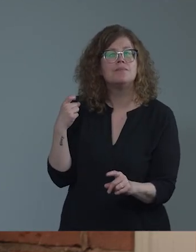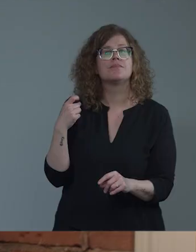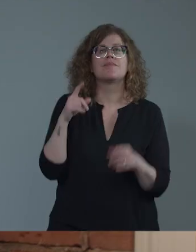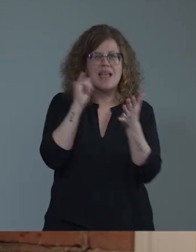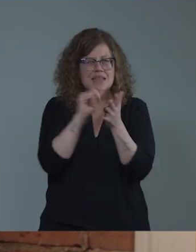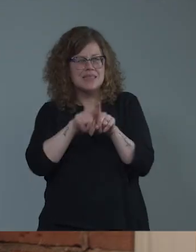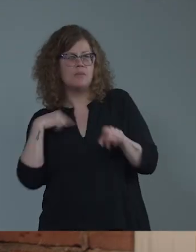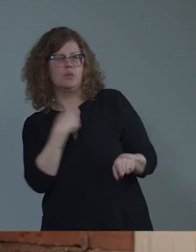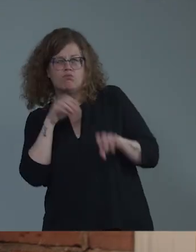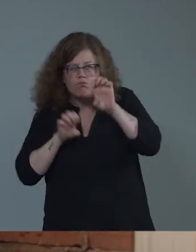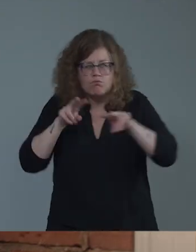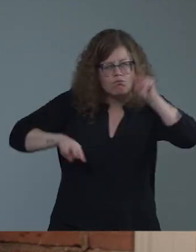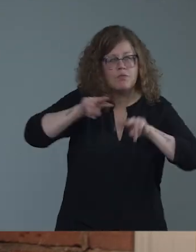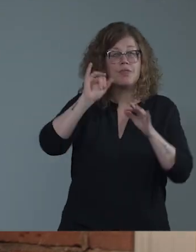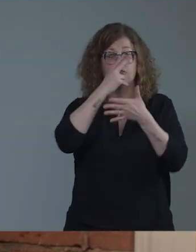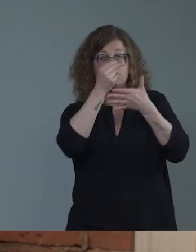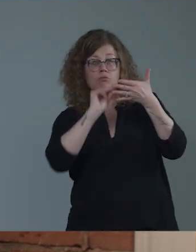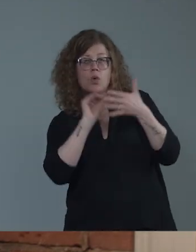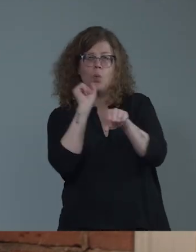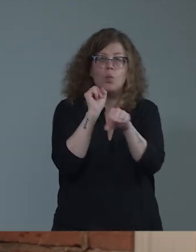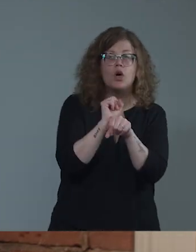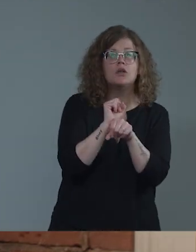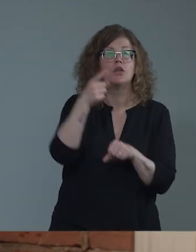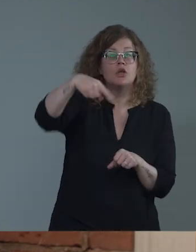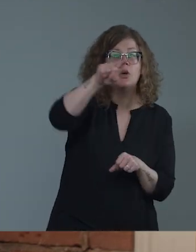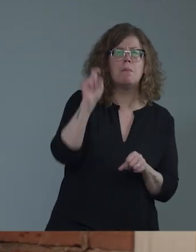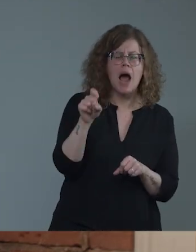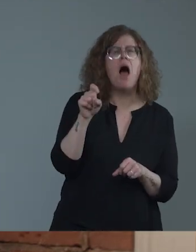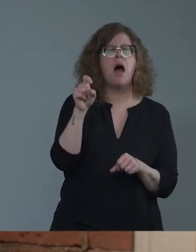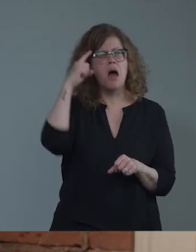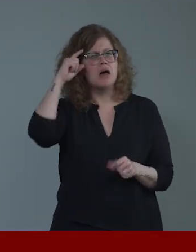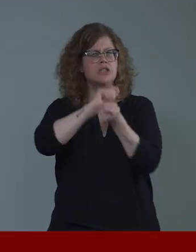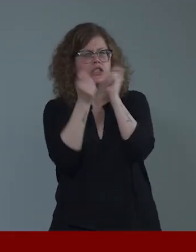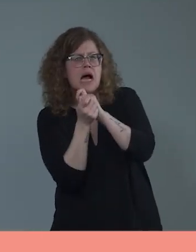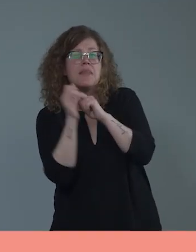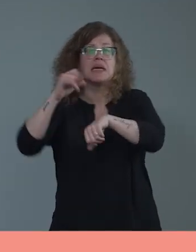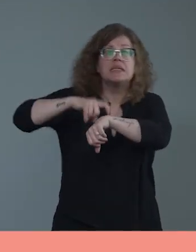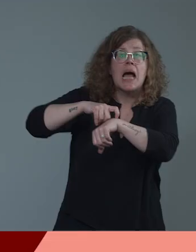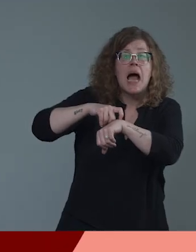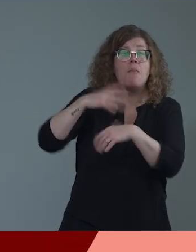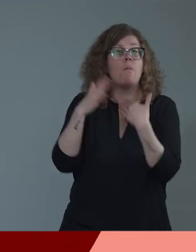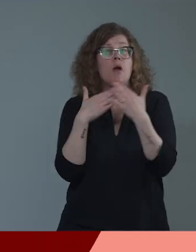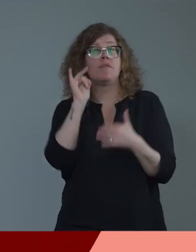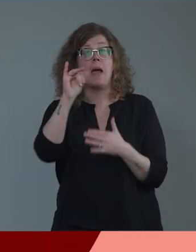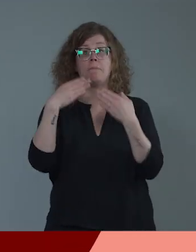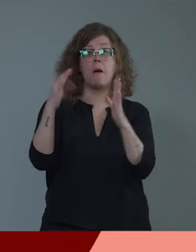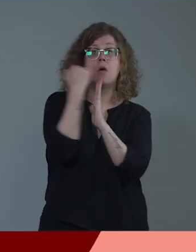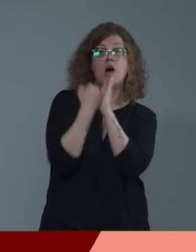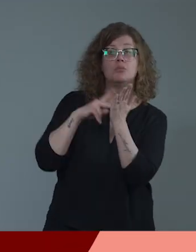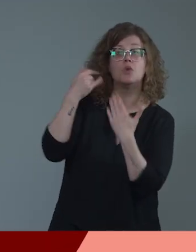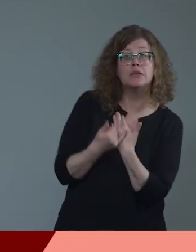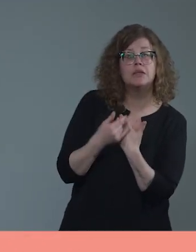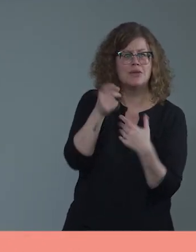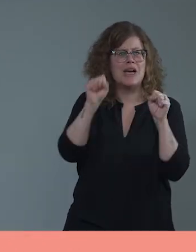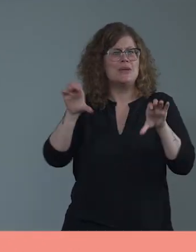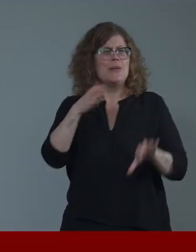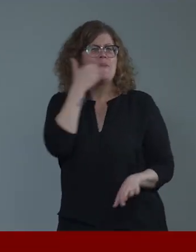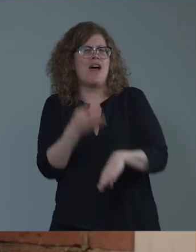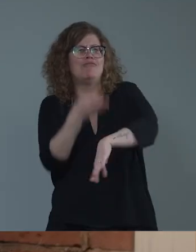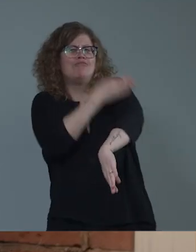change for next time so that when you do your next public art project, you can do even better.